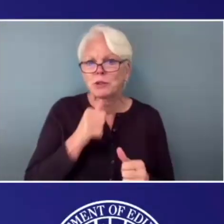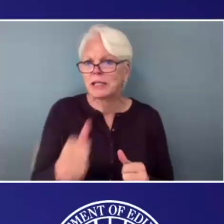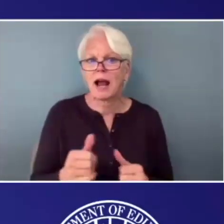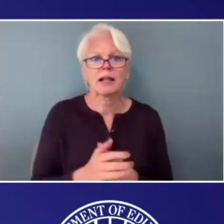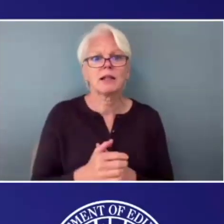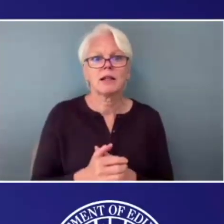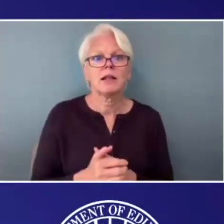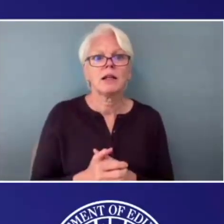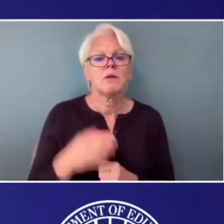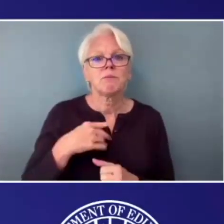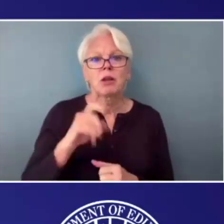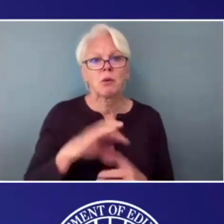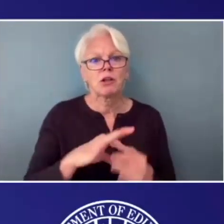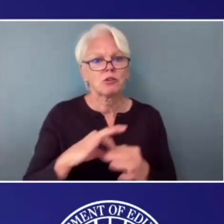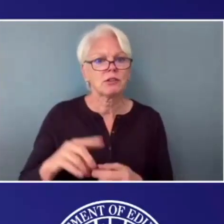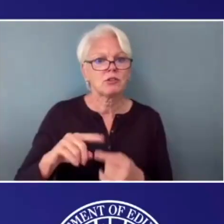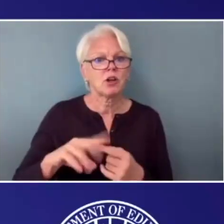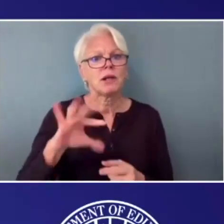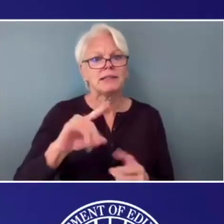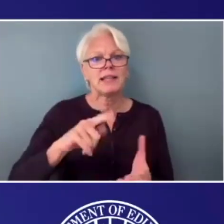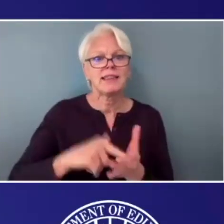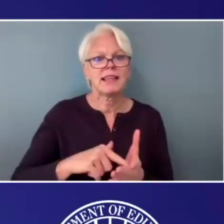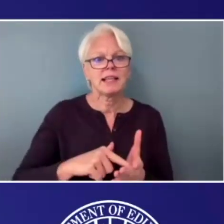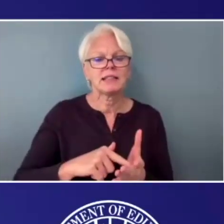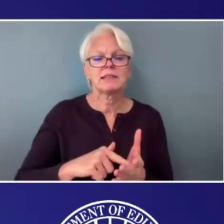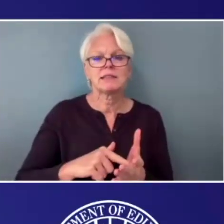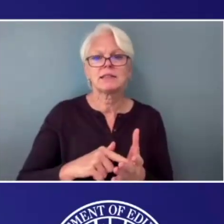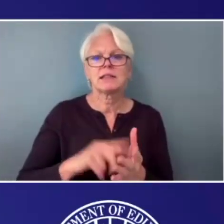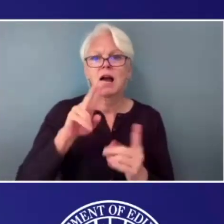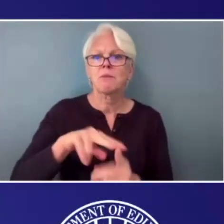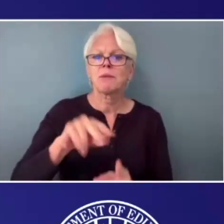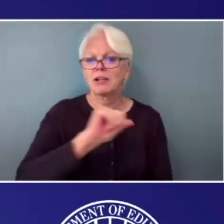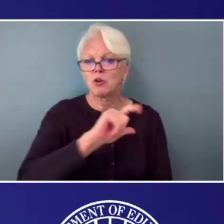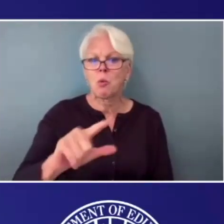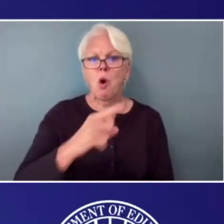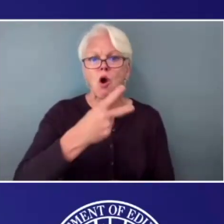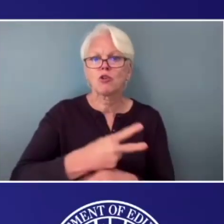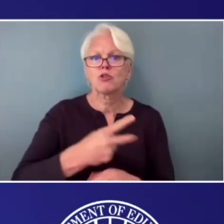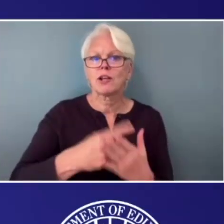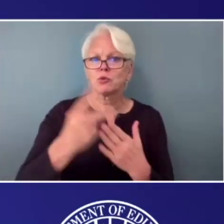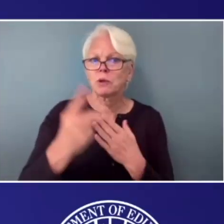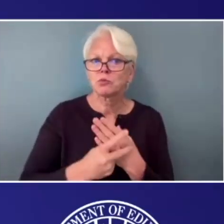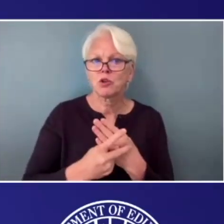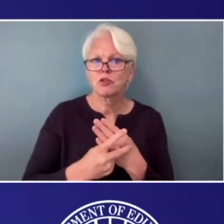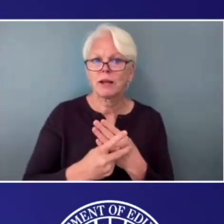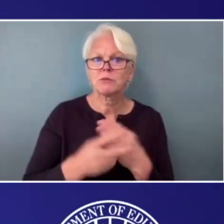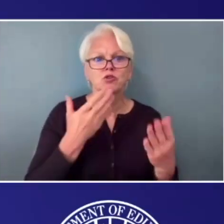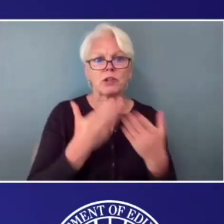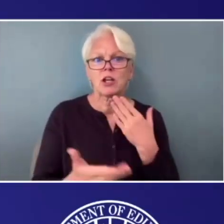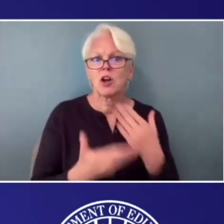did this apply to all graduate programs, regardless of whether they were considered